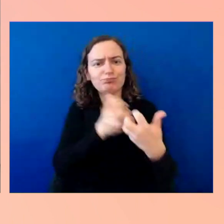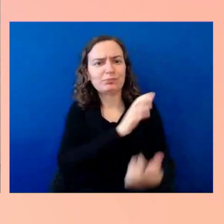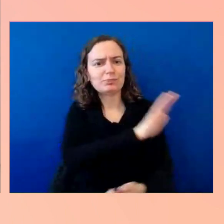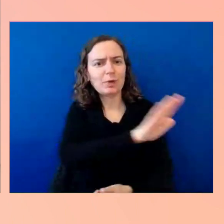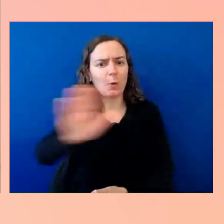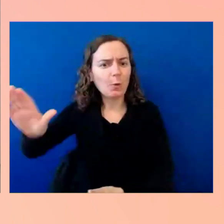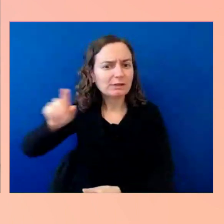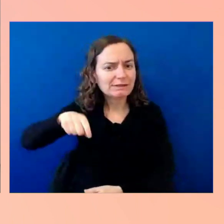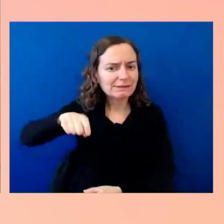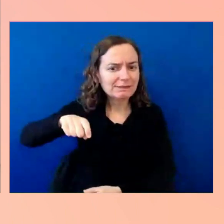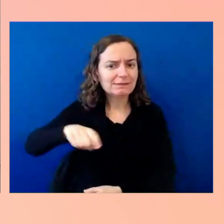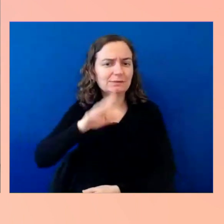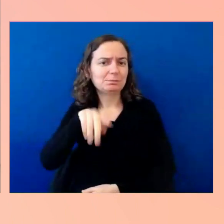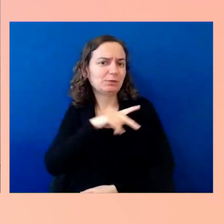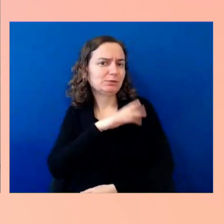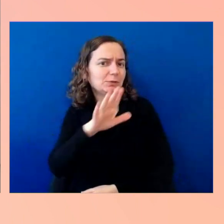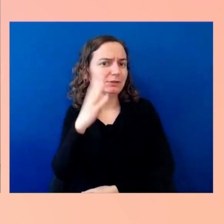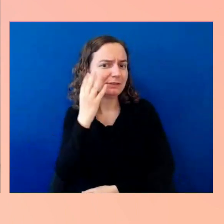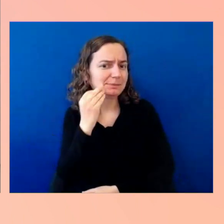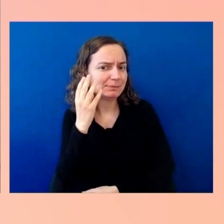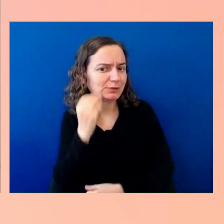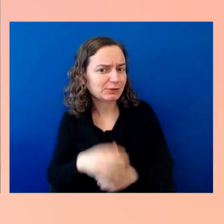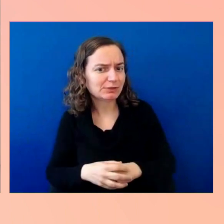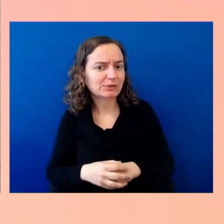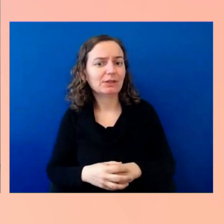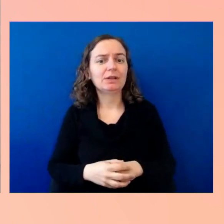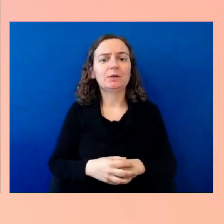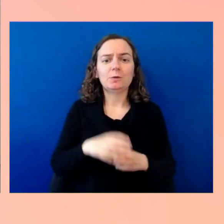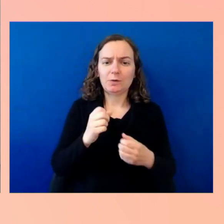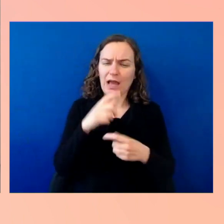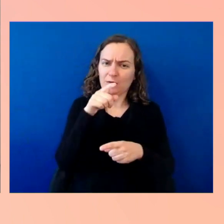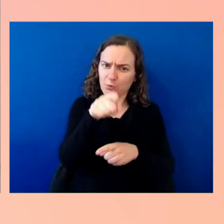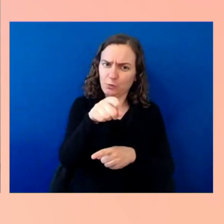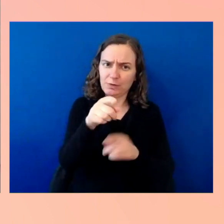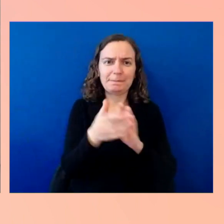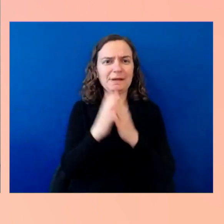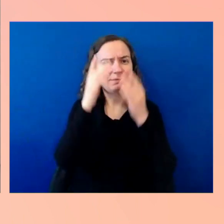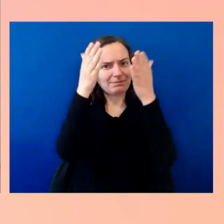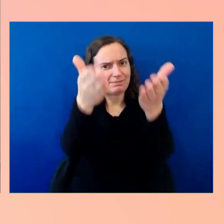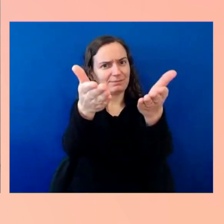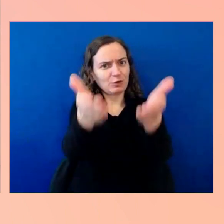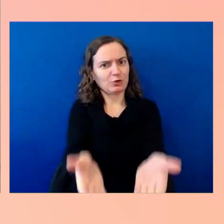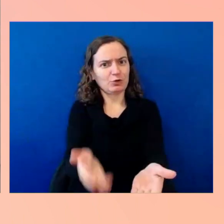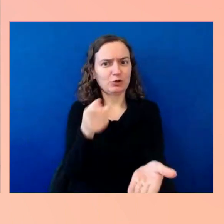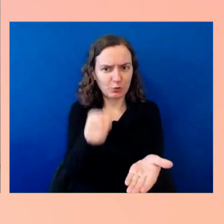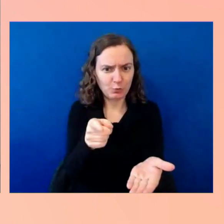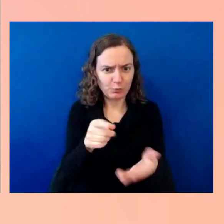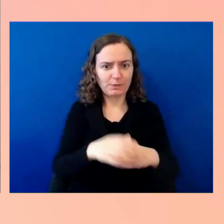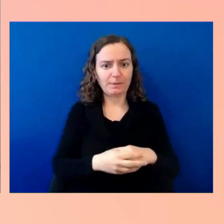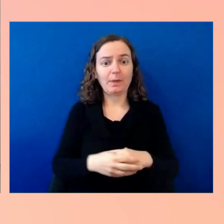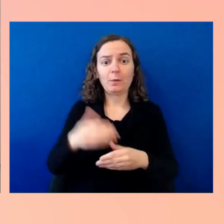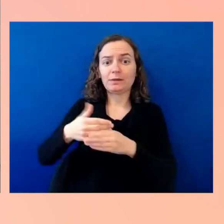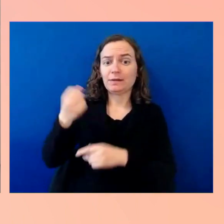Windows 11 is the most accessible version of Windows we have ever shipped and this is all because of you.